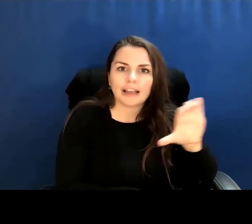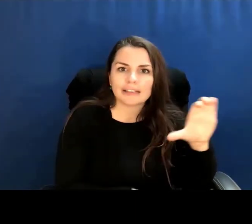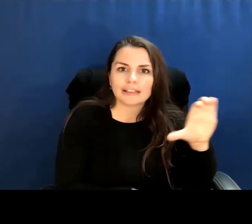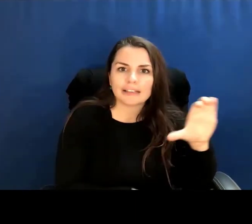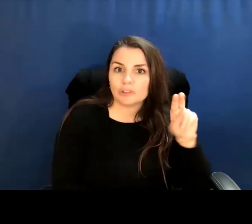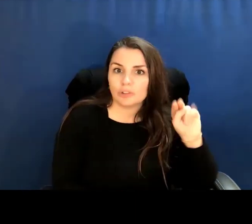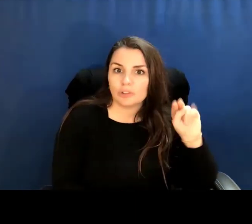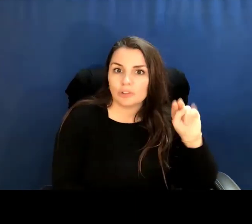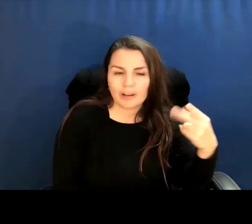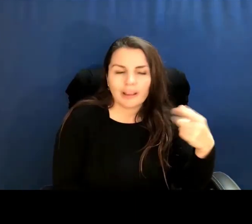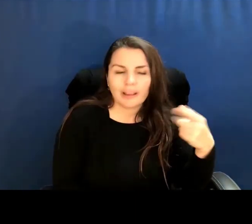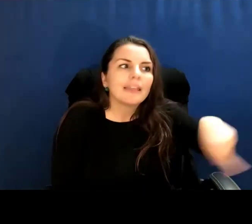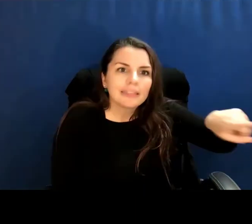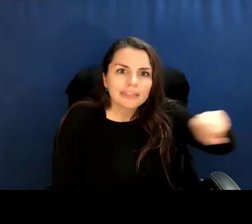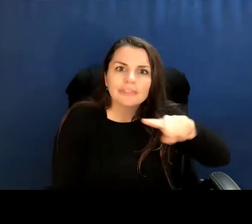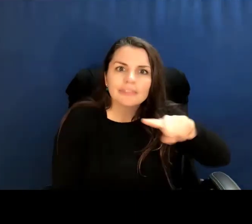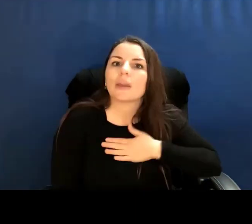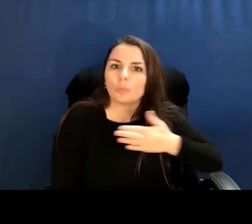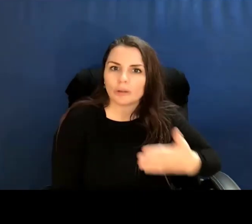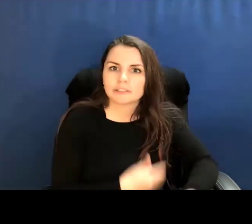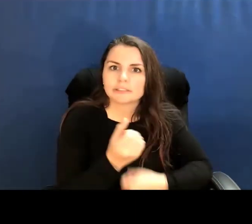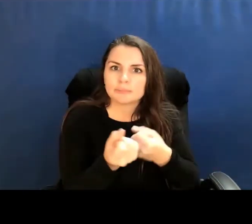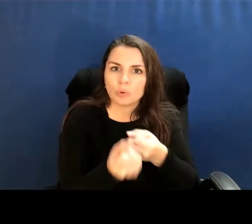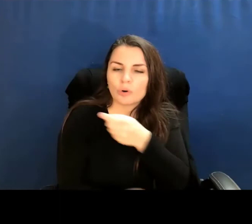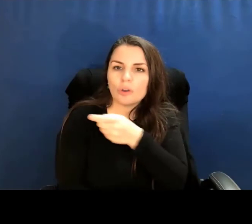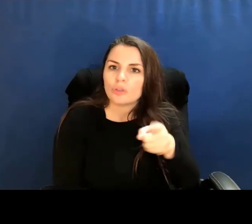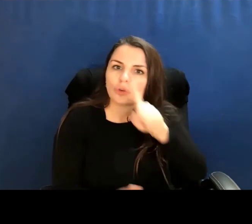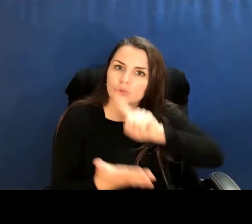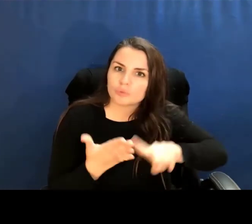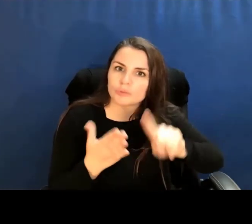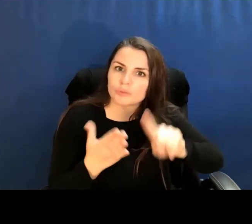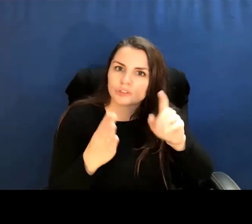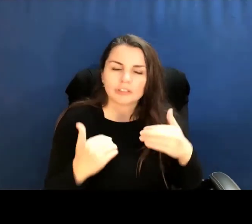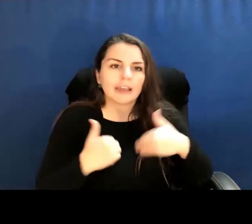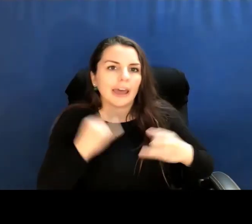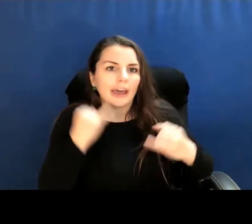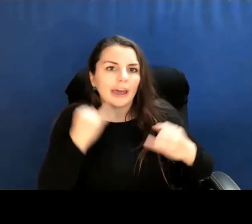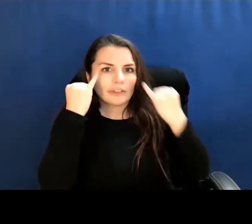that will support academics who have idea that they want to build into product